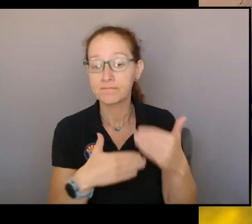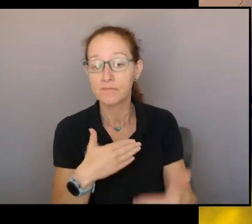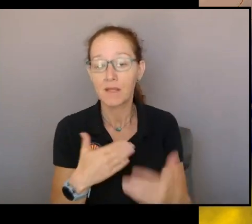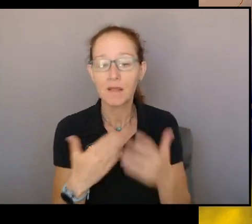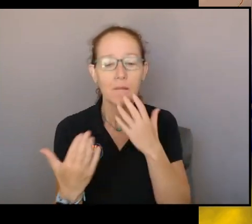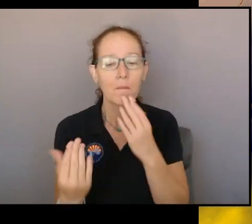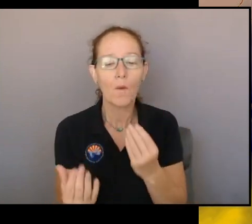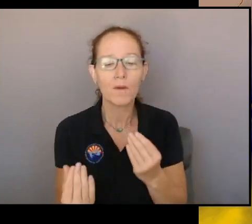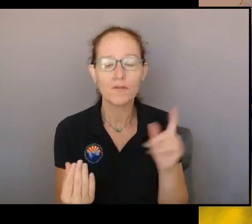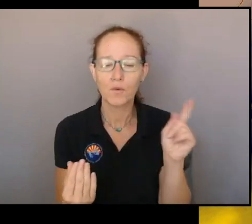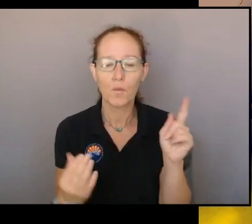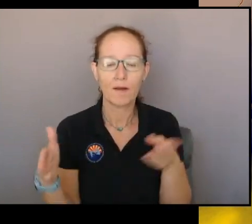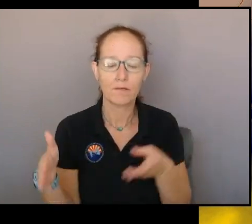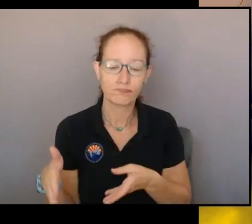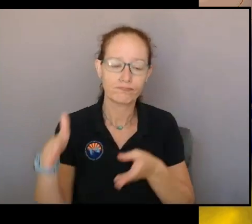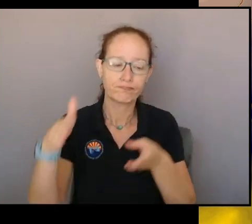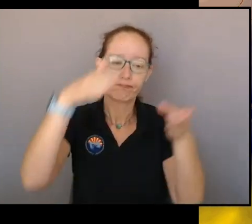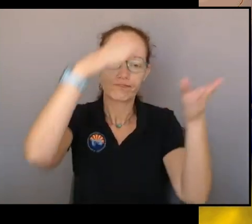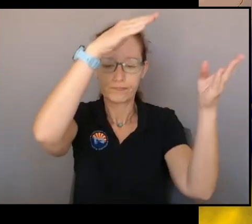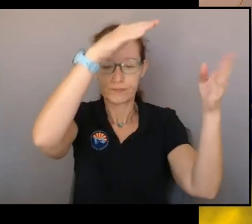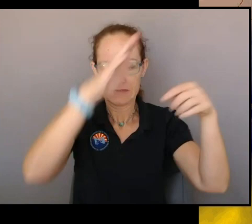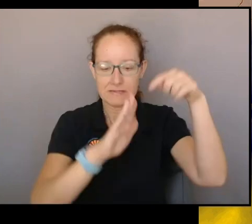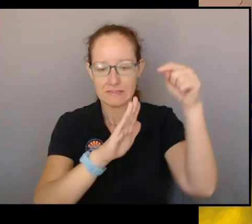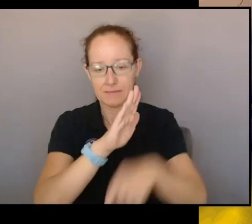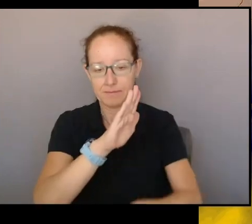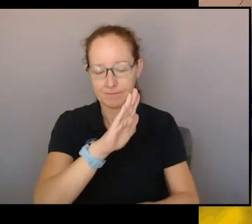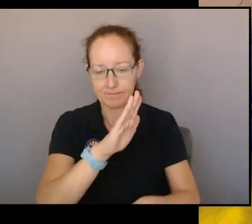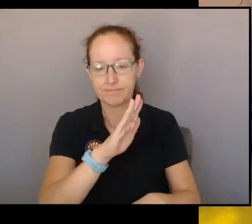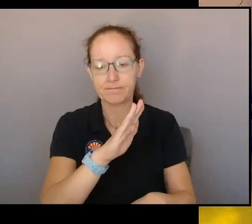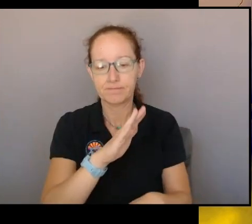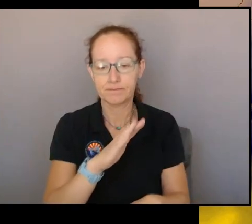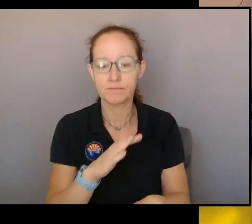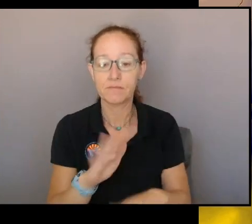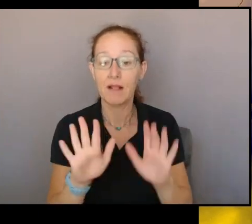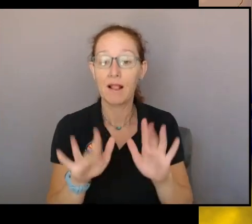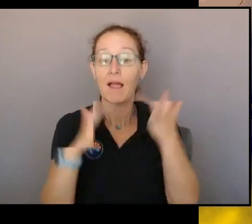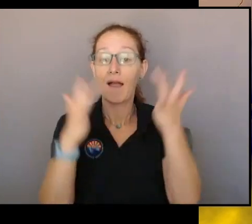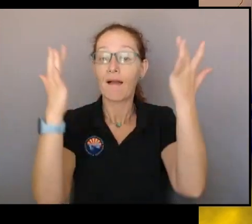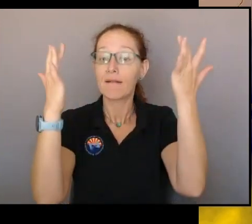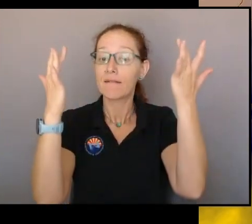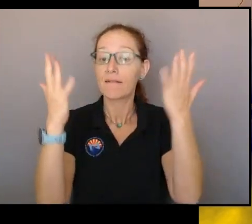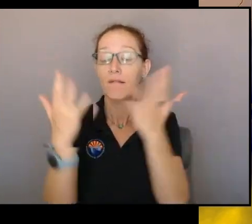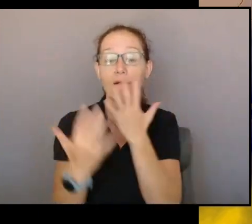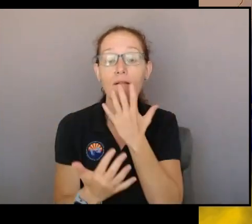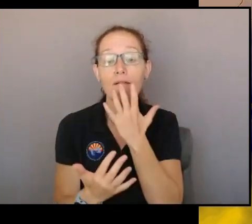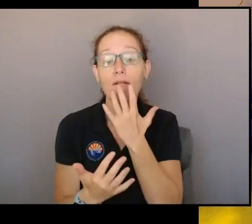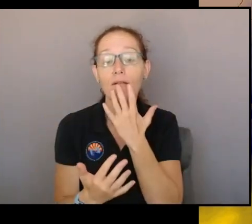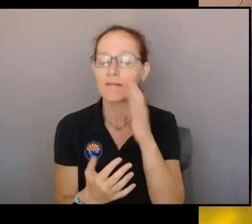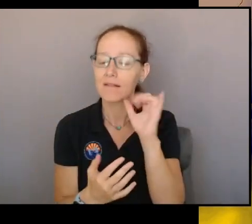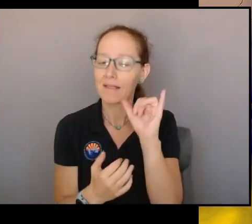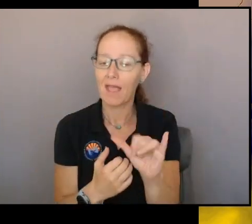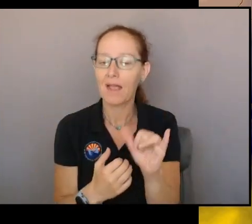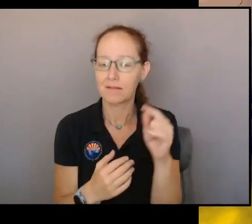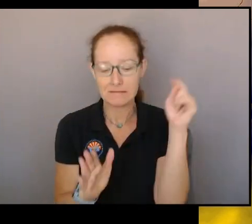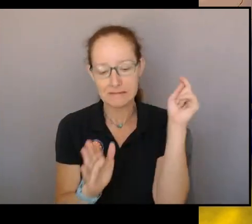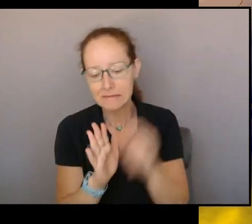deeper moisture is located. The brighter colors where the deeper moisture is. And as you can see, it's kind of rolling